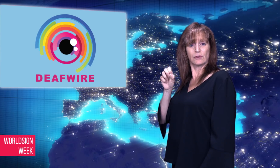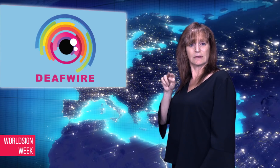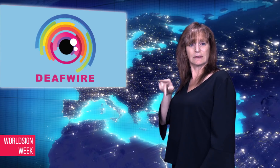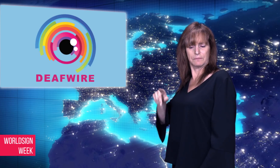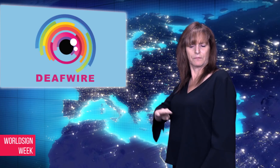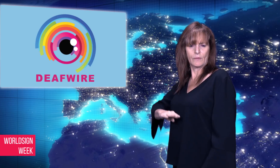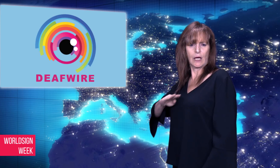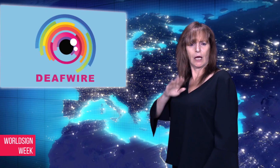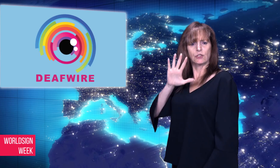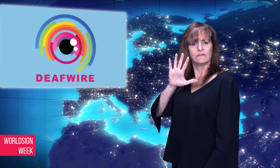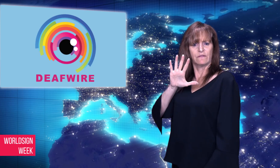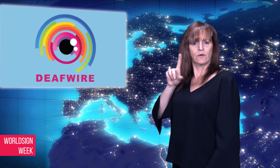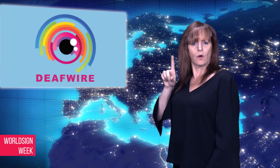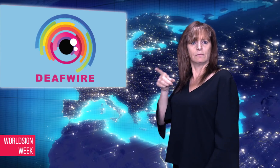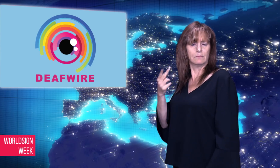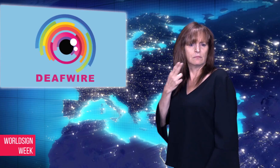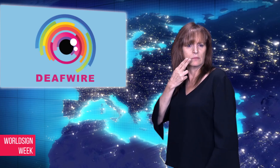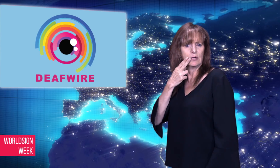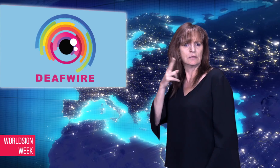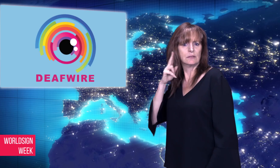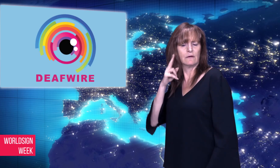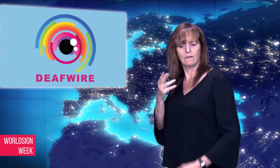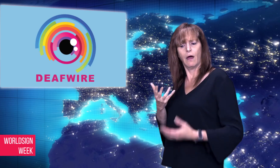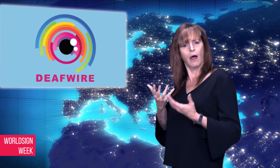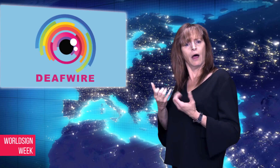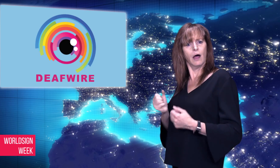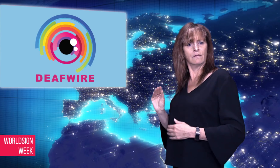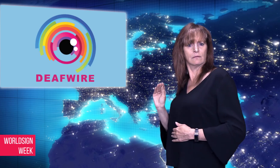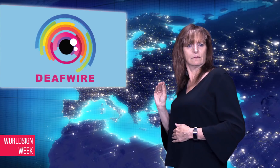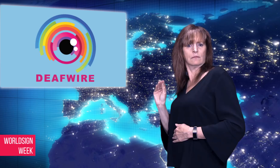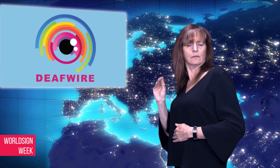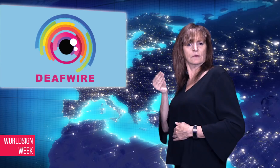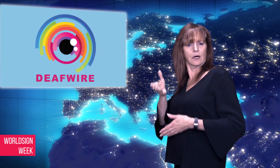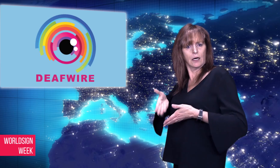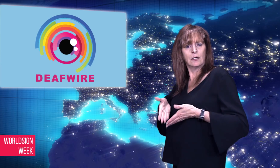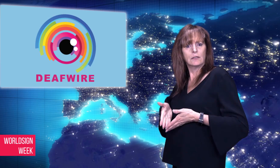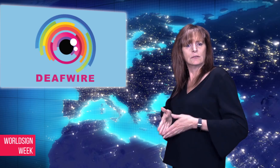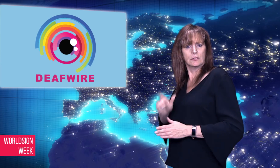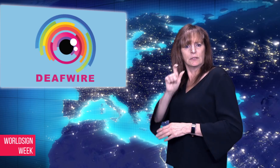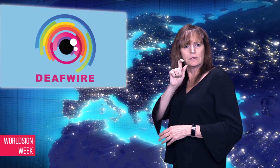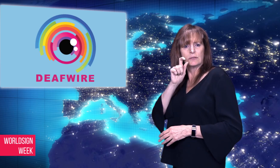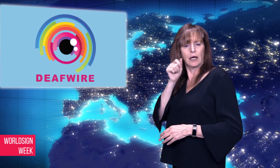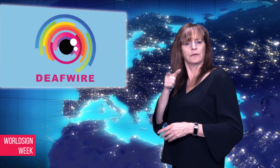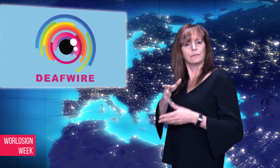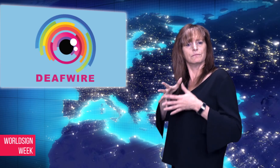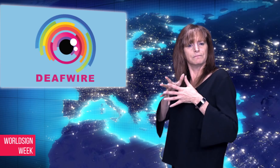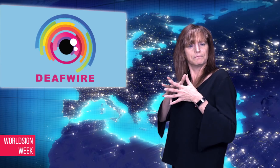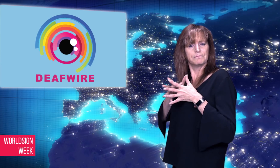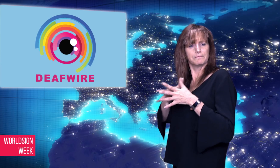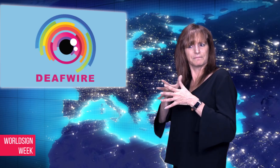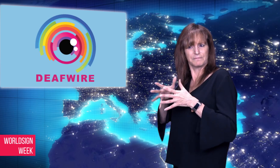investigator during the inquest to be drunk and was looking at his mobile